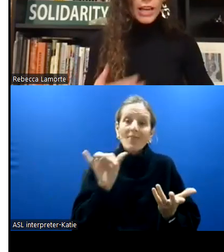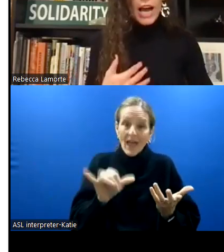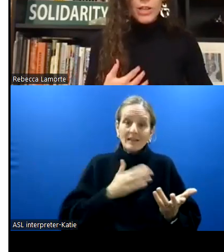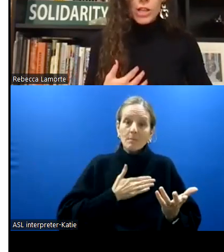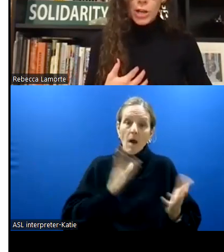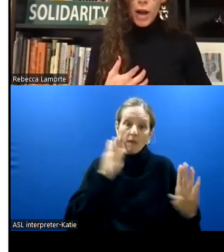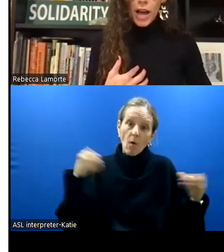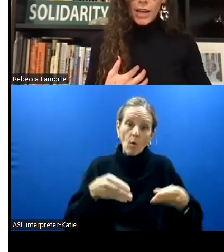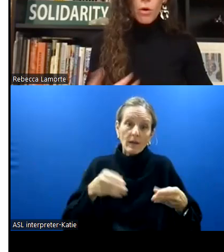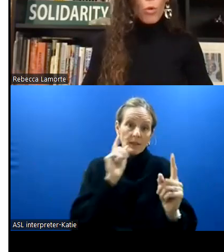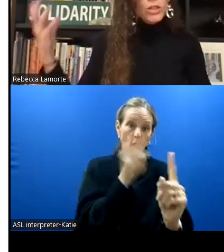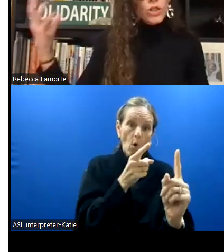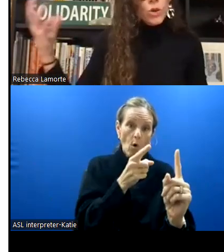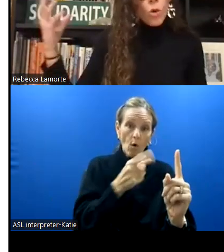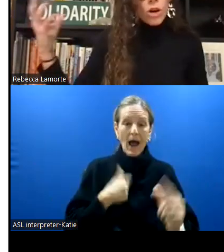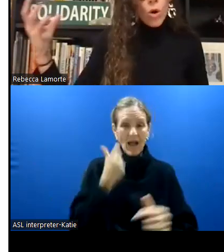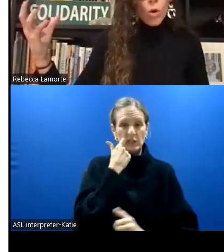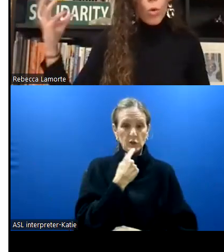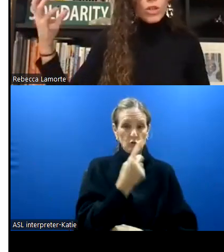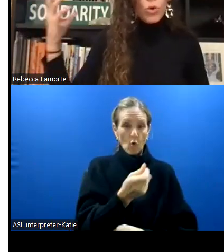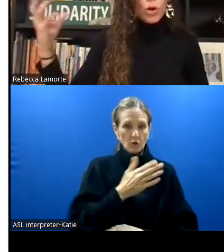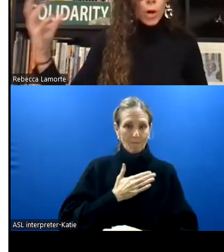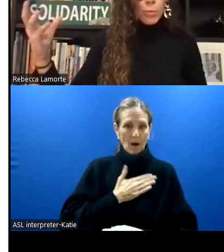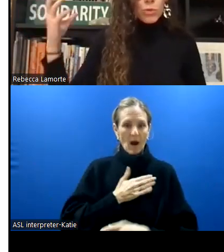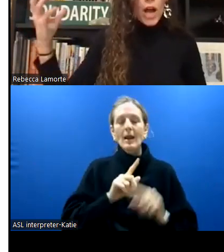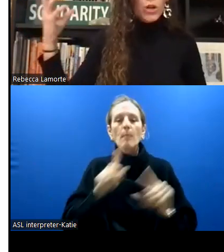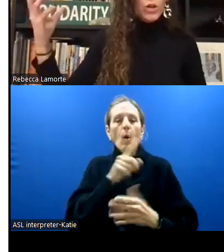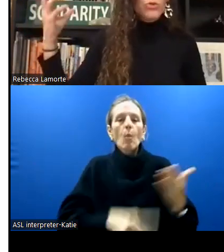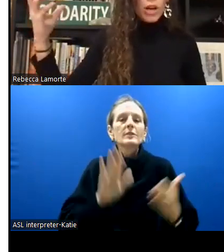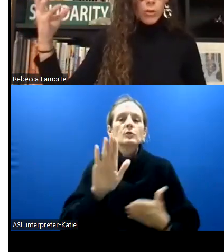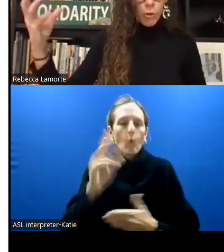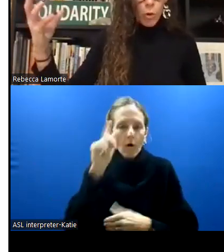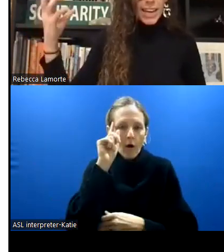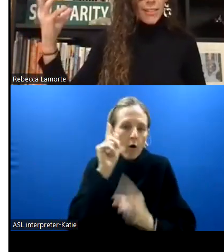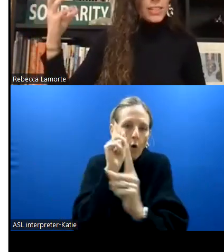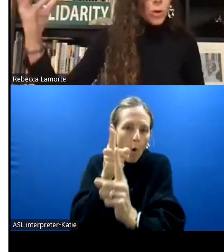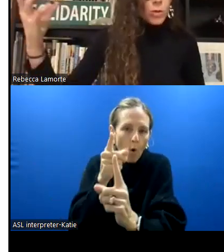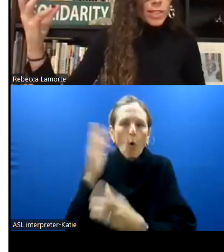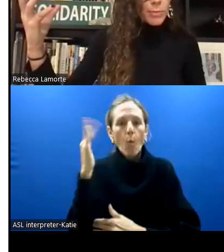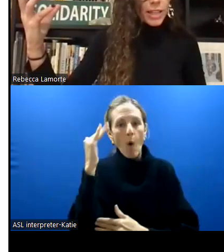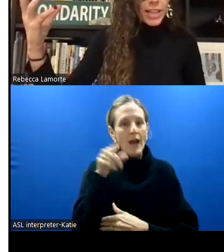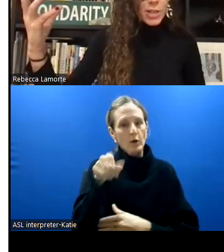Like, I just shared mine. What's your goal? What's your purpose? What are you running for? And if it's those disability issues,